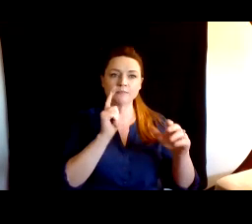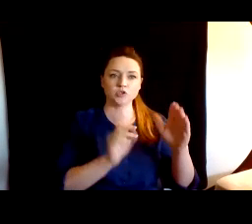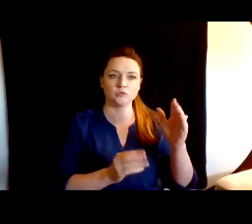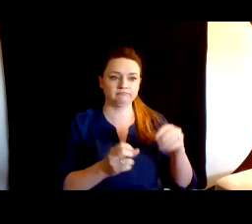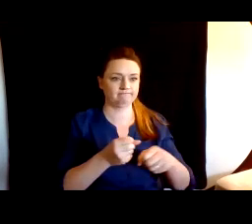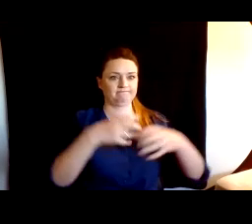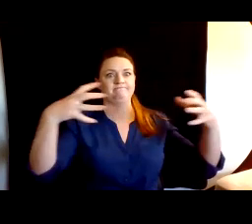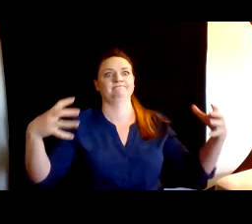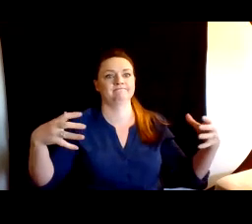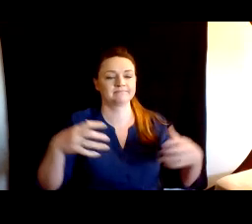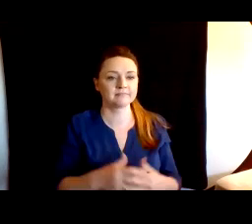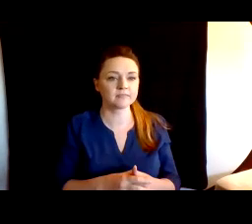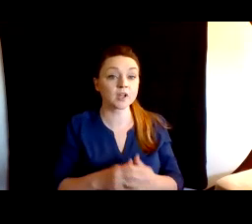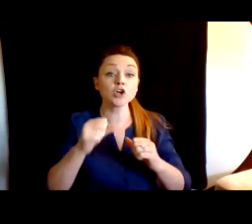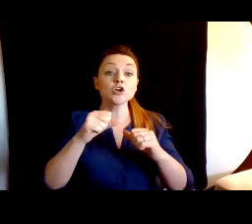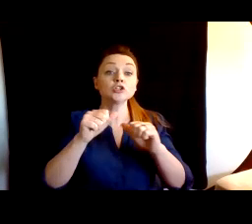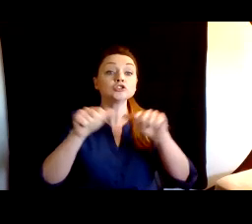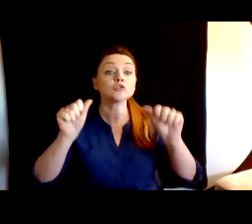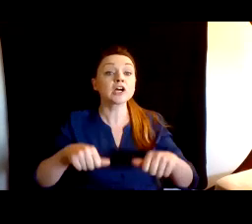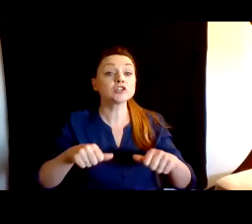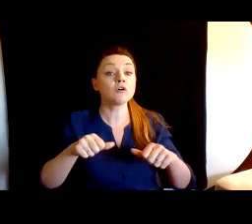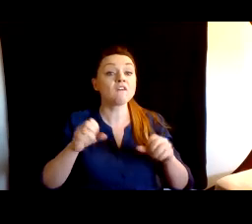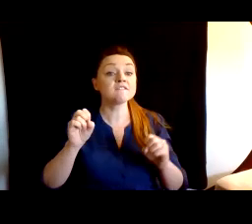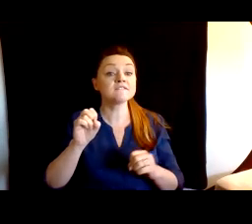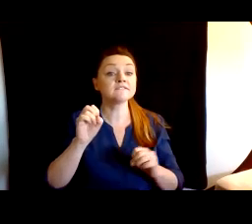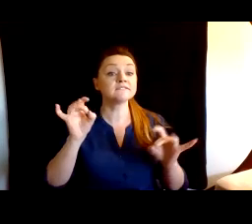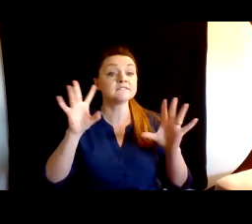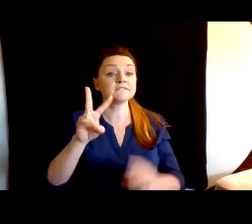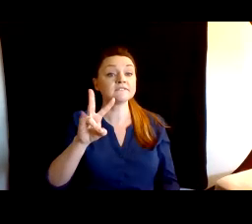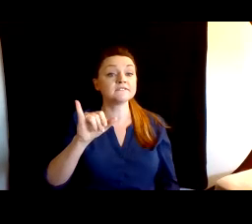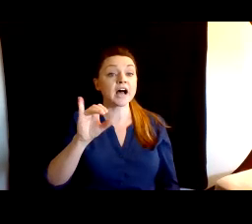Structural violence exposes the harm caused by differences